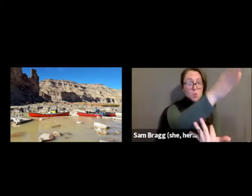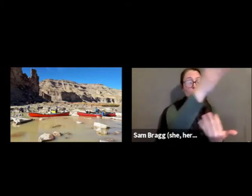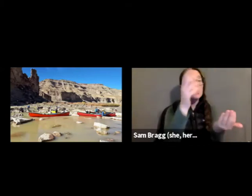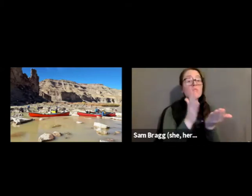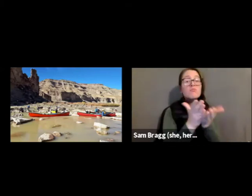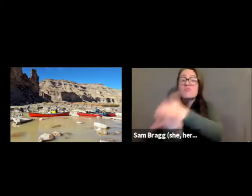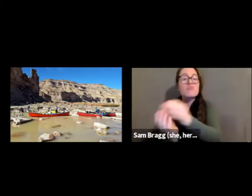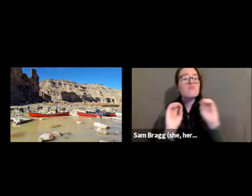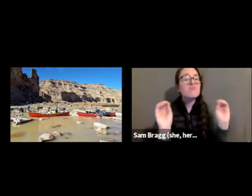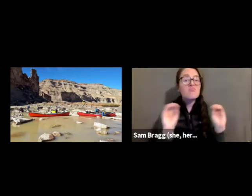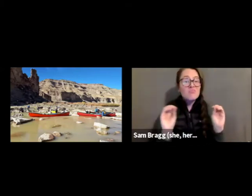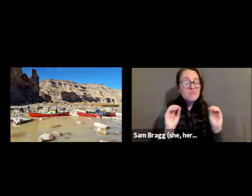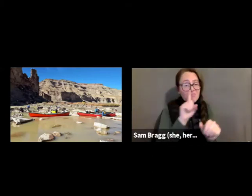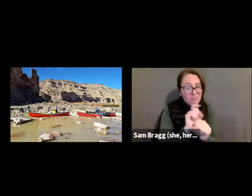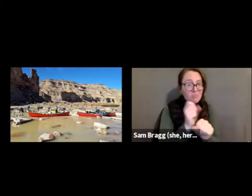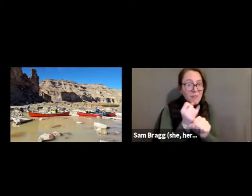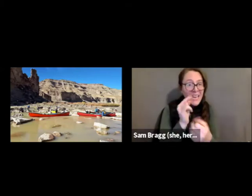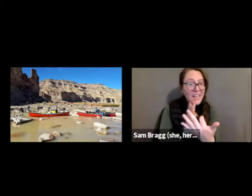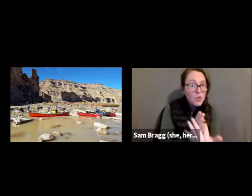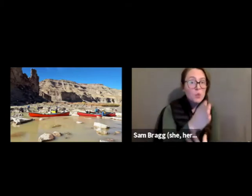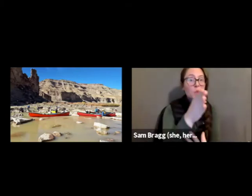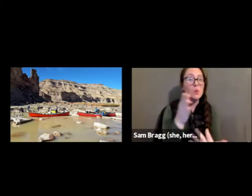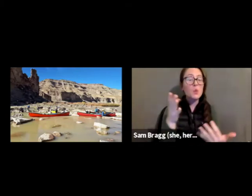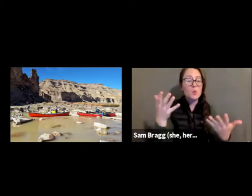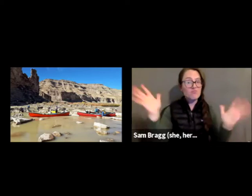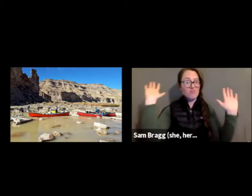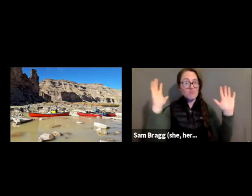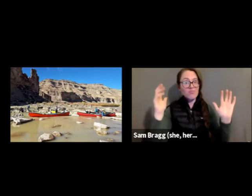of her senses through this experience. Go ahead and take that out of the equation and she was